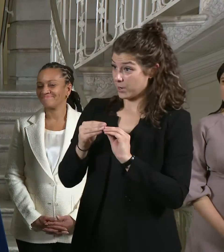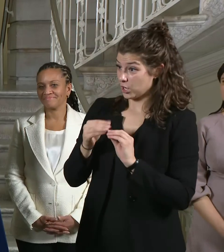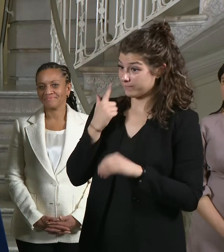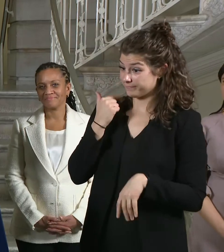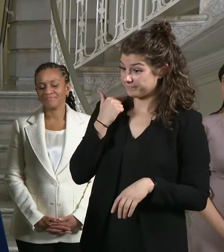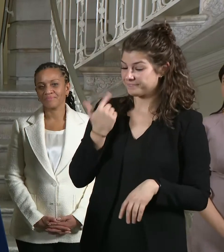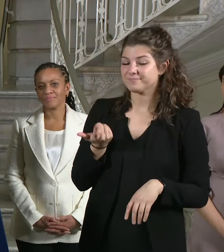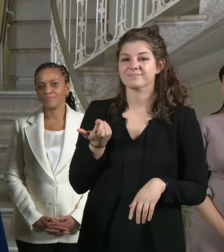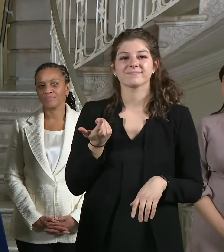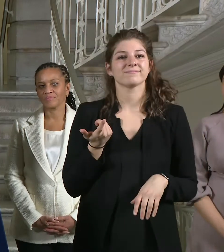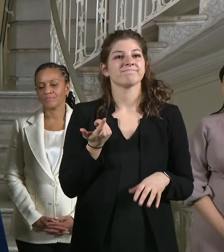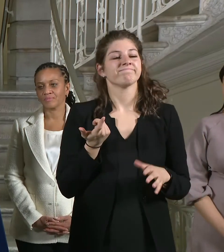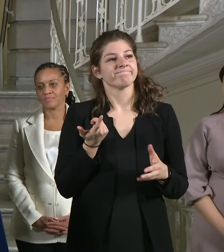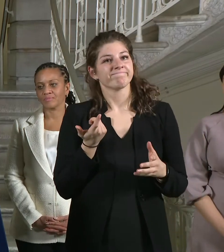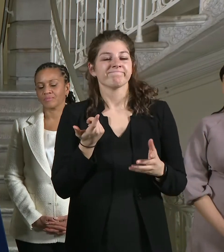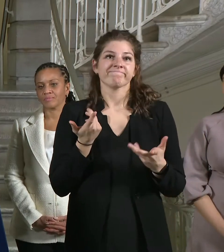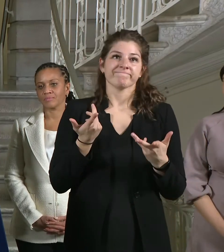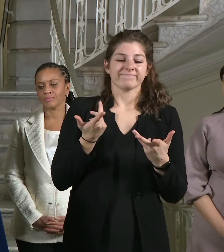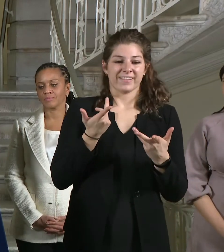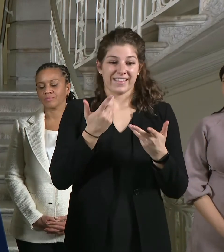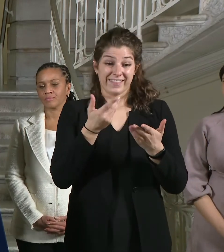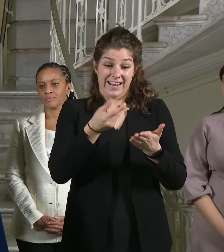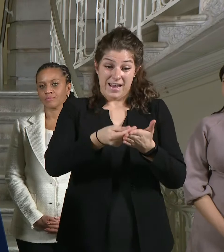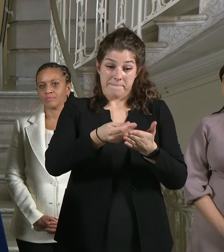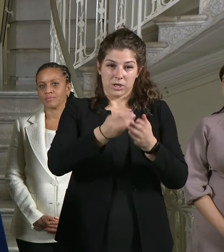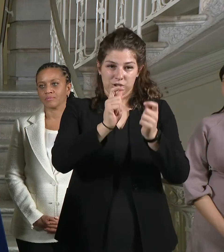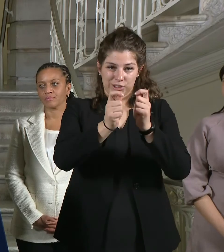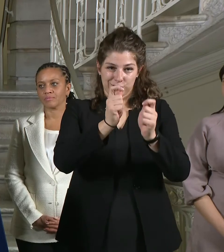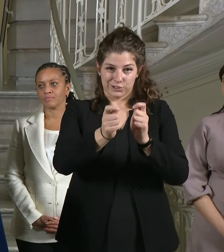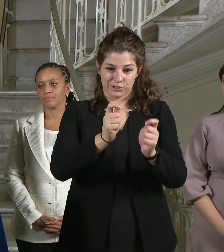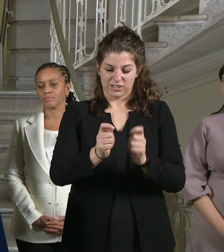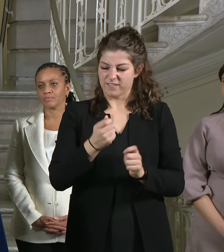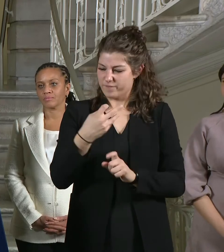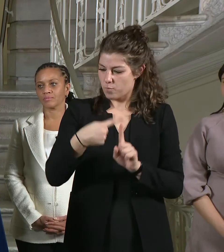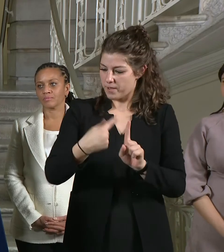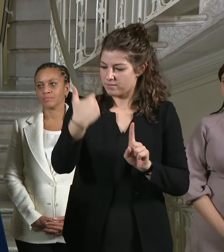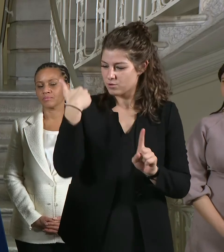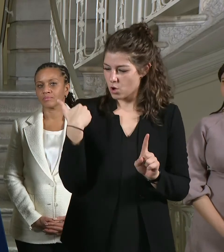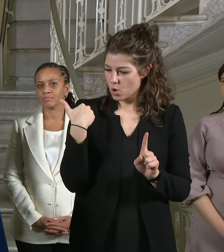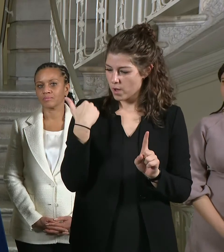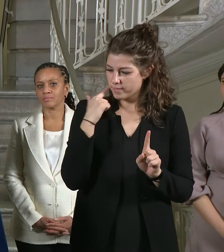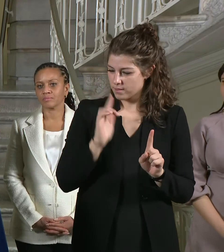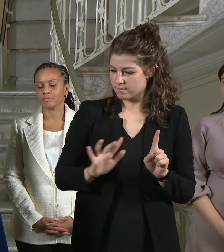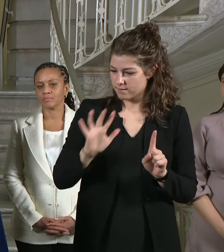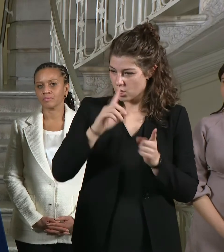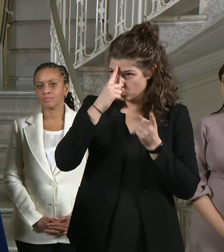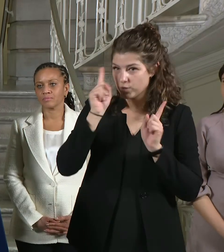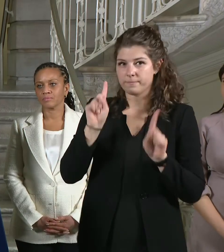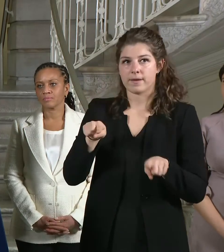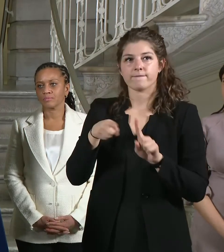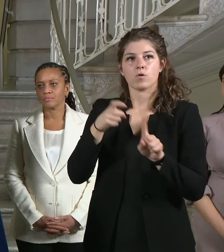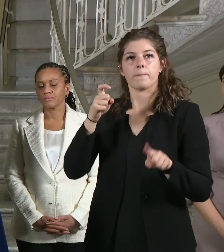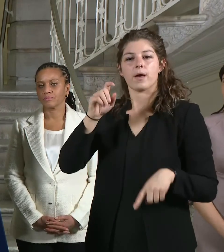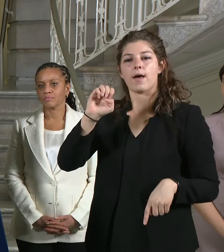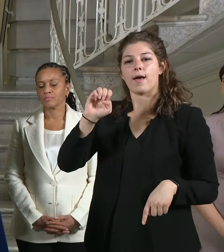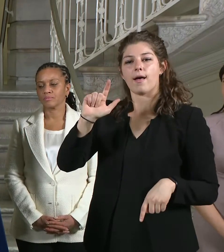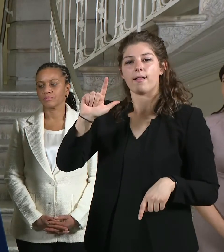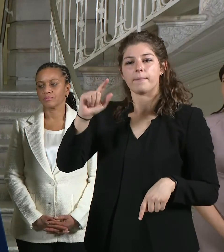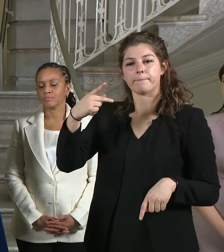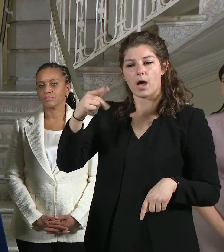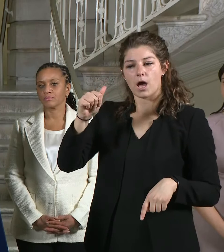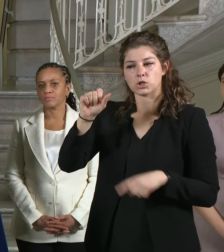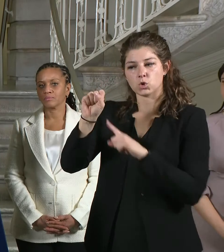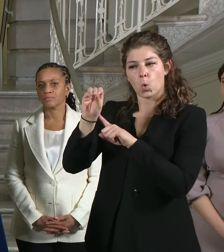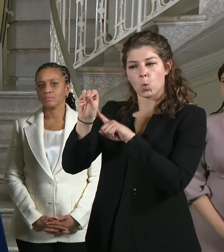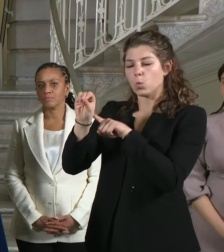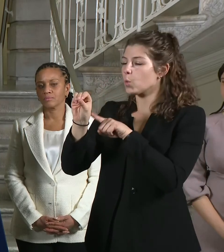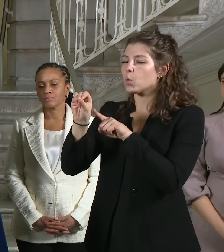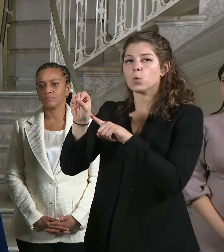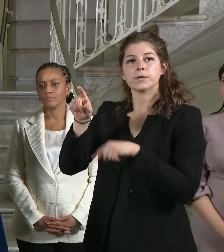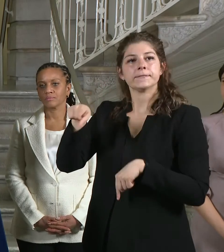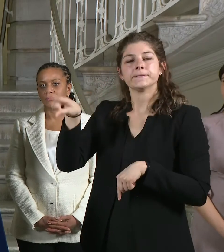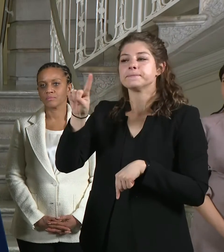INDISCERNIBLE ].